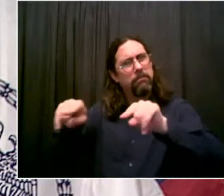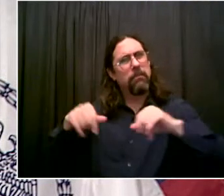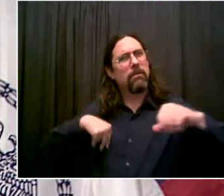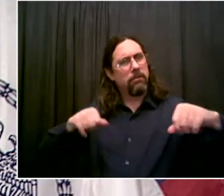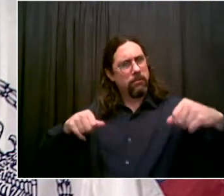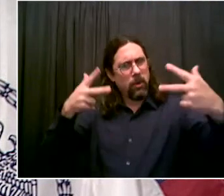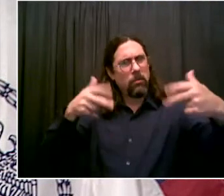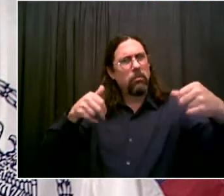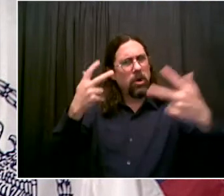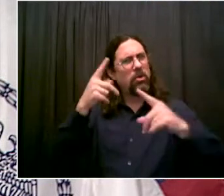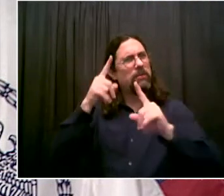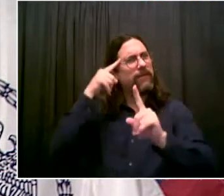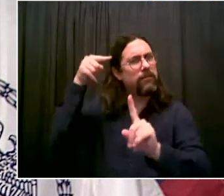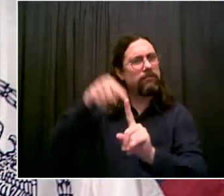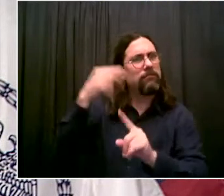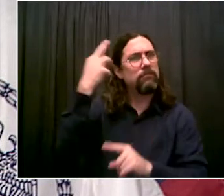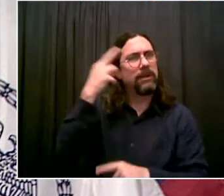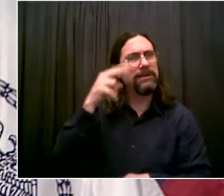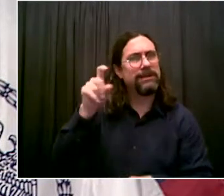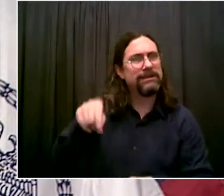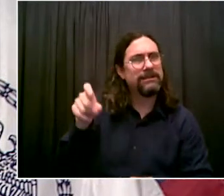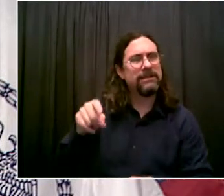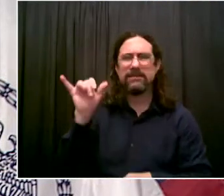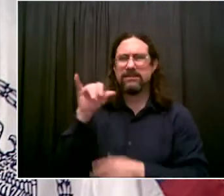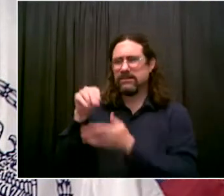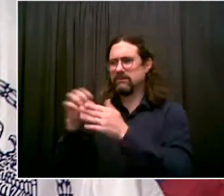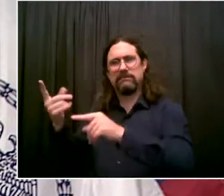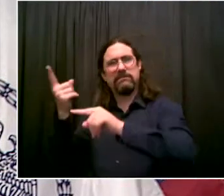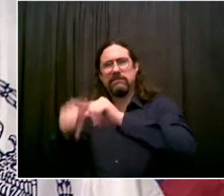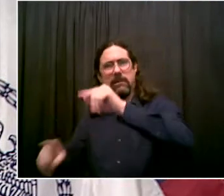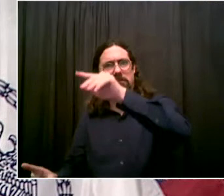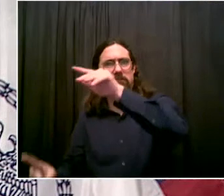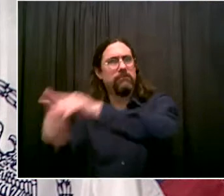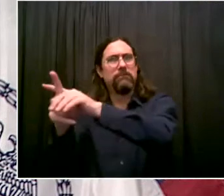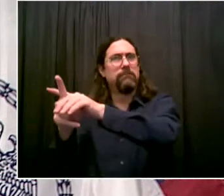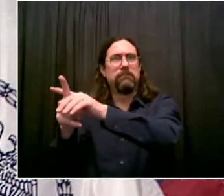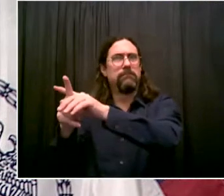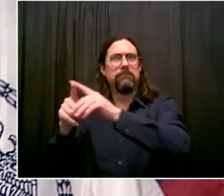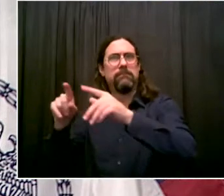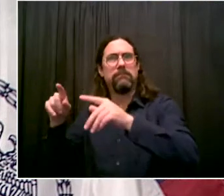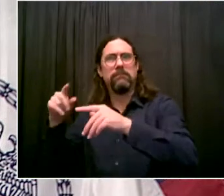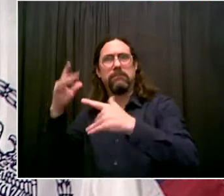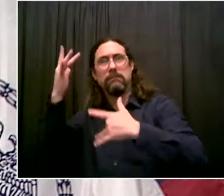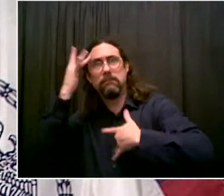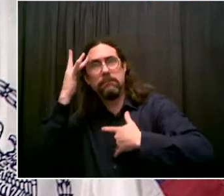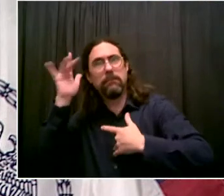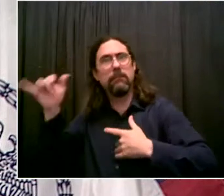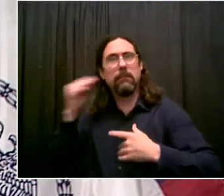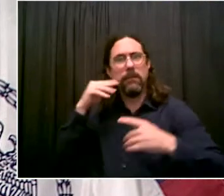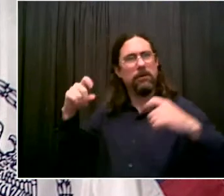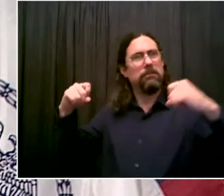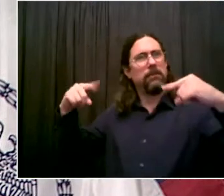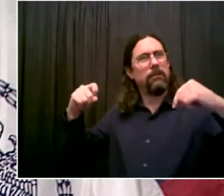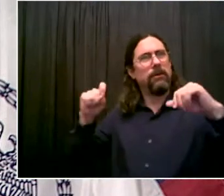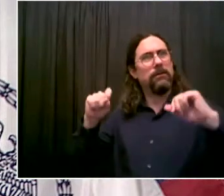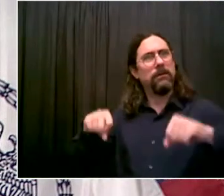WITH PARENTS FOR MOTNHS AND MNTOHS, WE HAVE VERY CLEAR SENSE